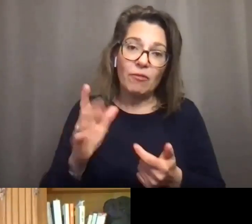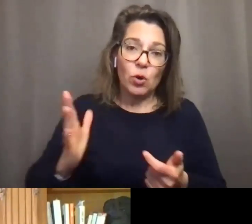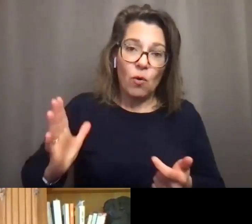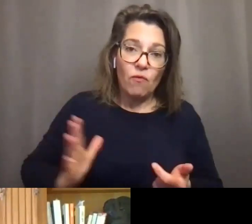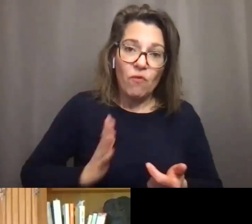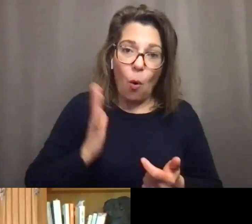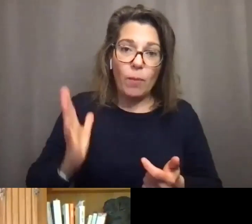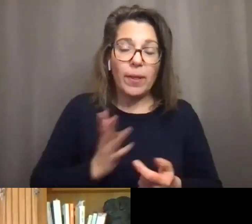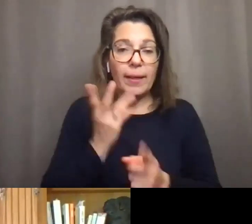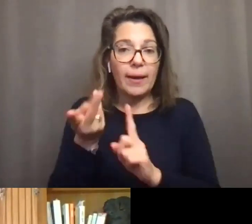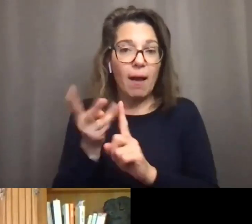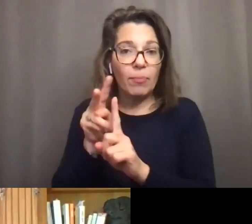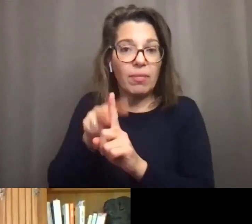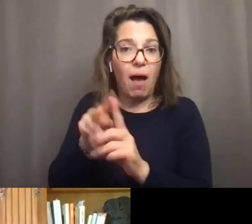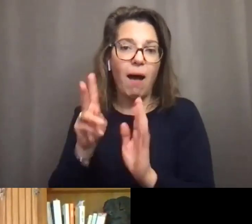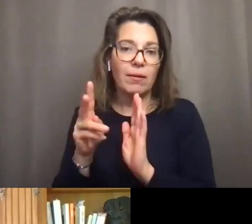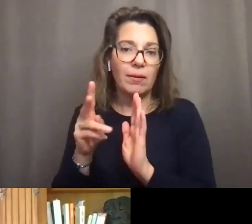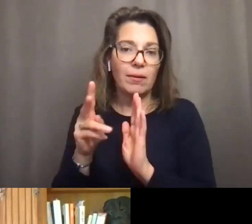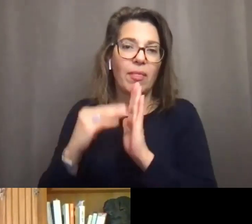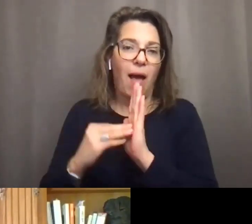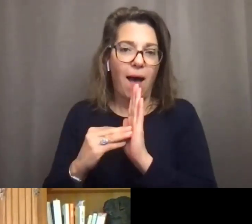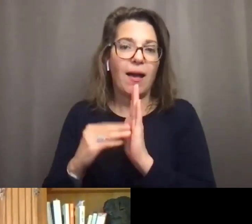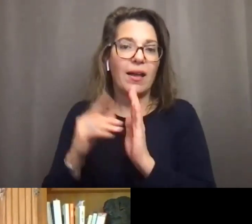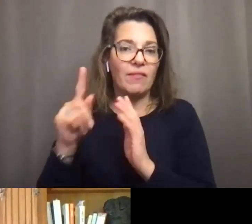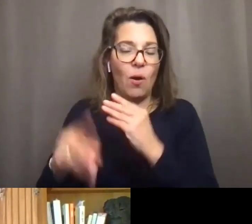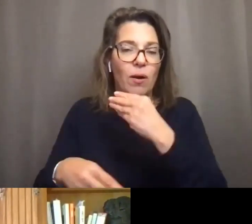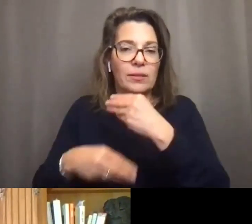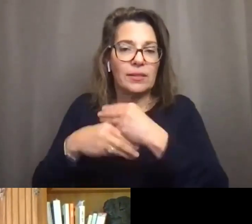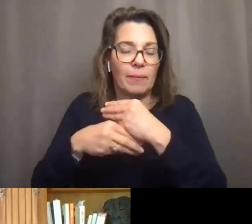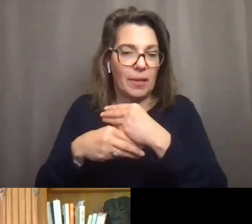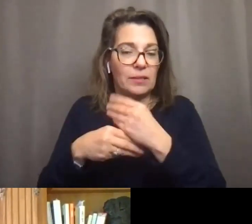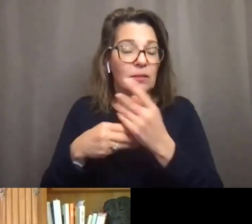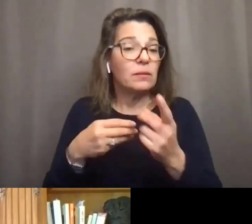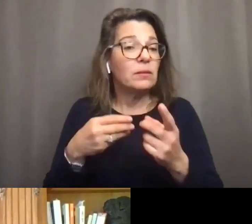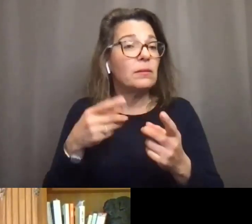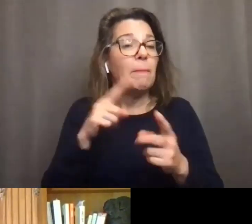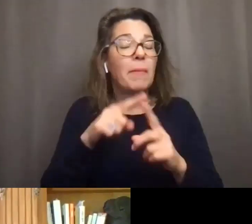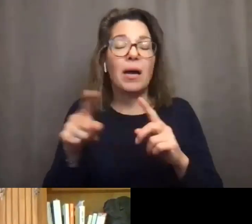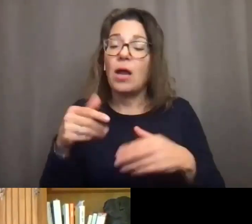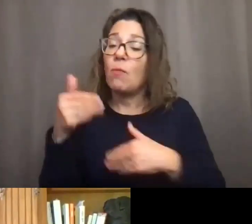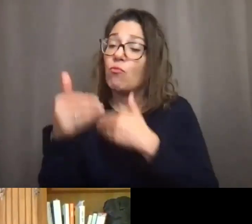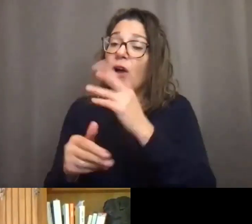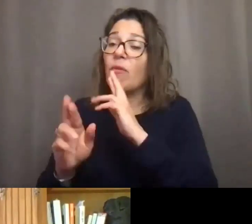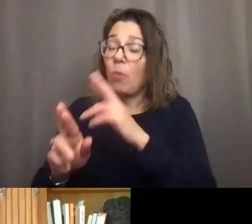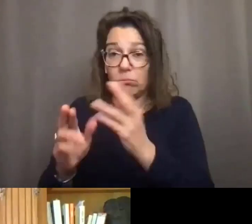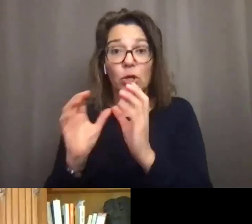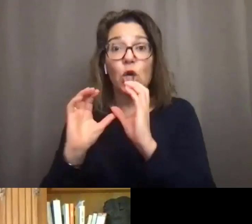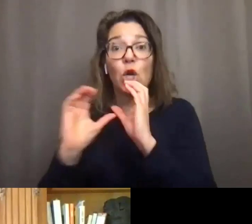so we have a few minutes left for Q and A, so I'll try and get through these as quickly as possible.